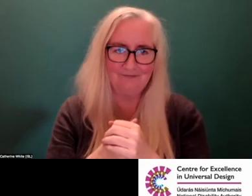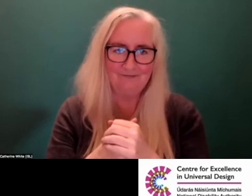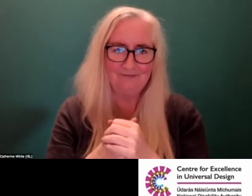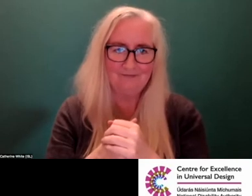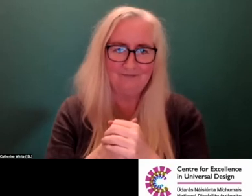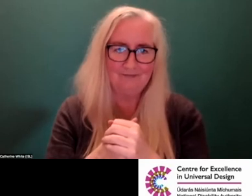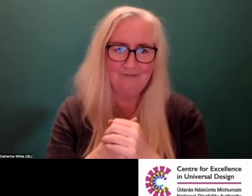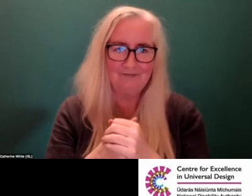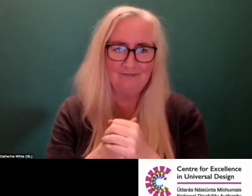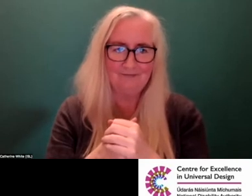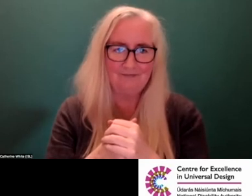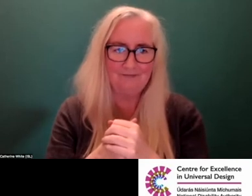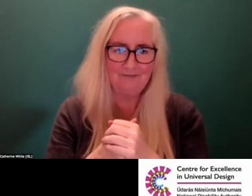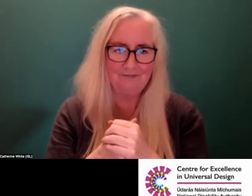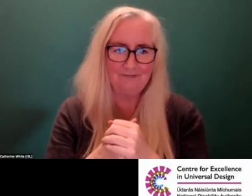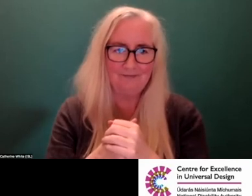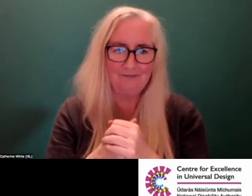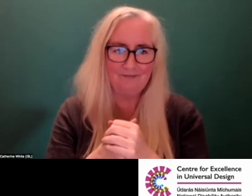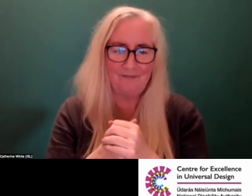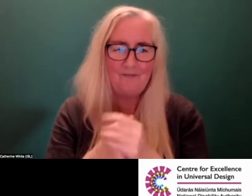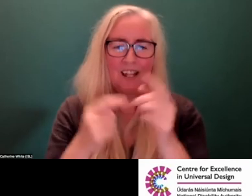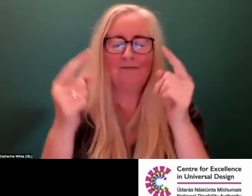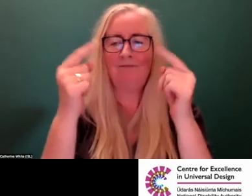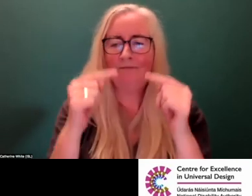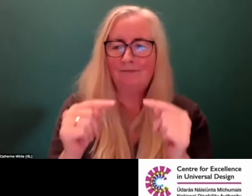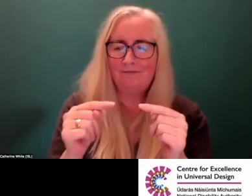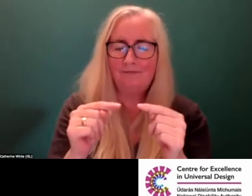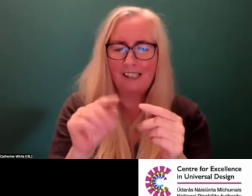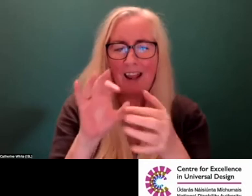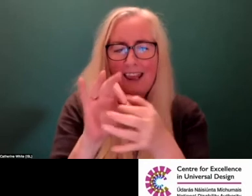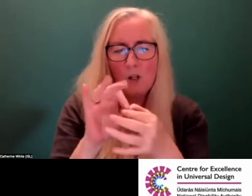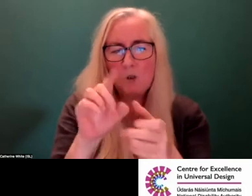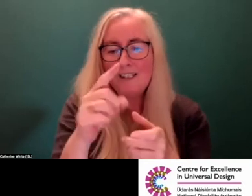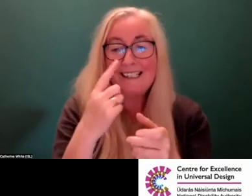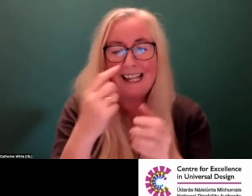find new investment sources. And then something just related to that, Rodd.